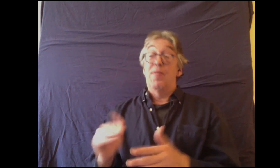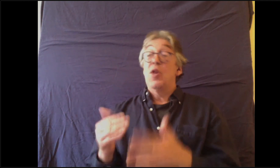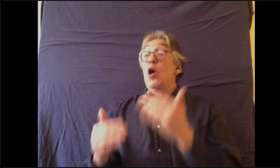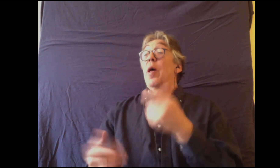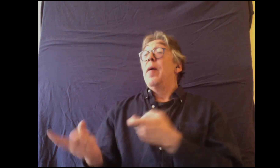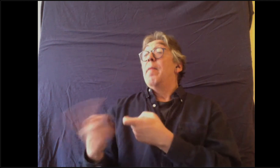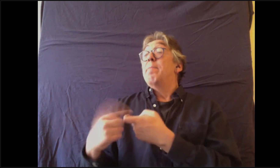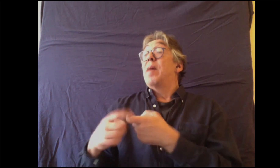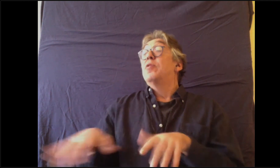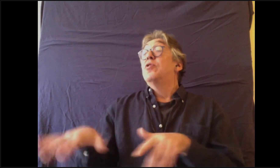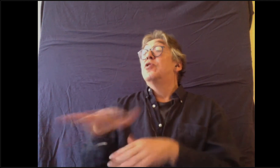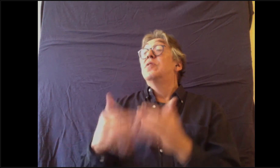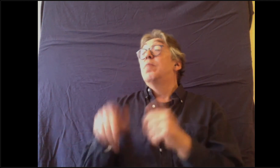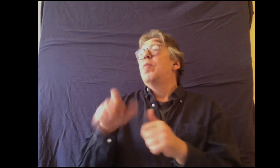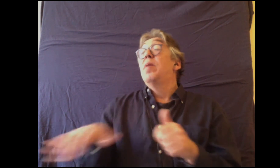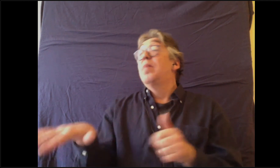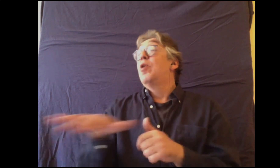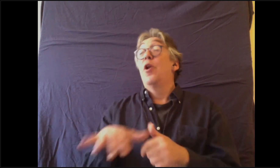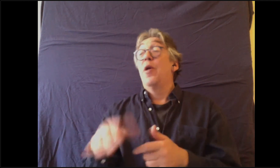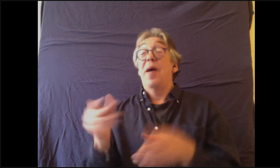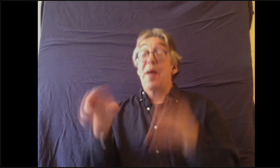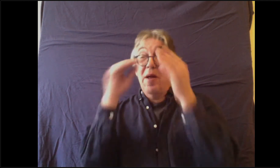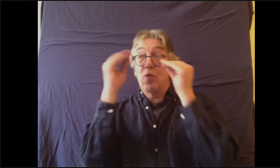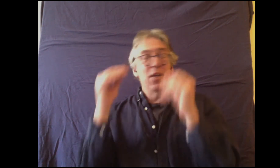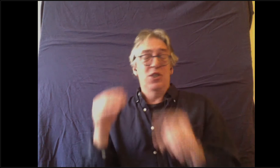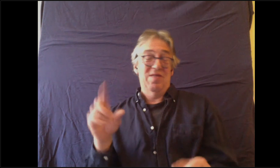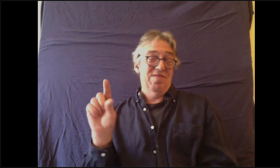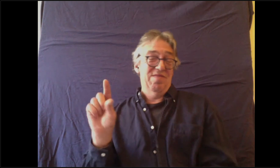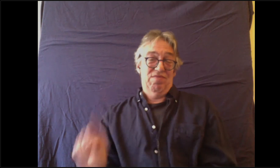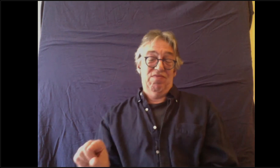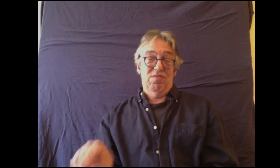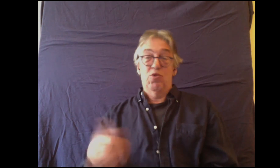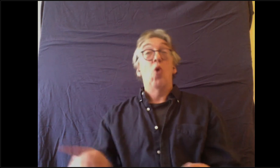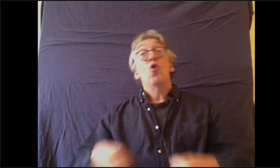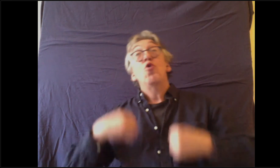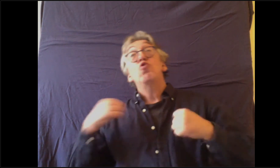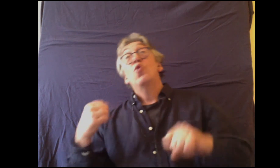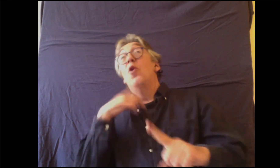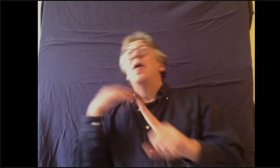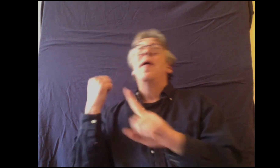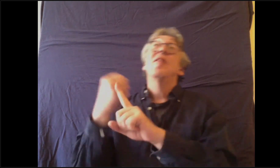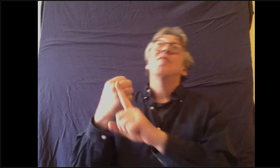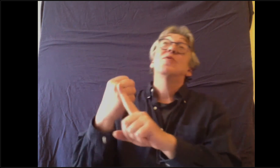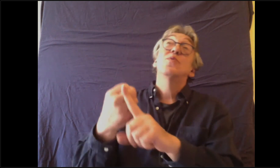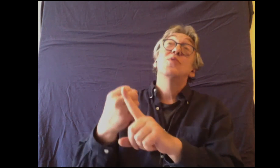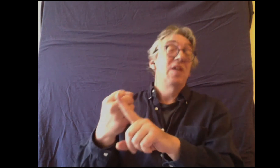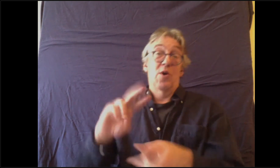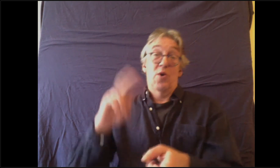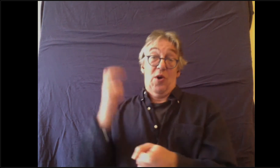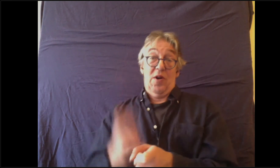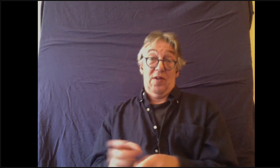They have maybe some difficulty to play a strong role in advocacy for the rights of persons with disabilities.